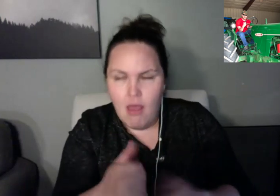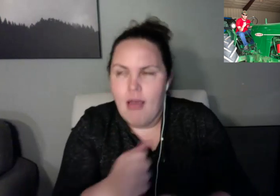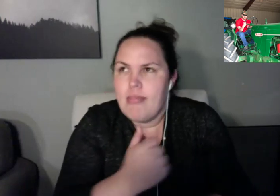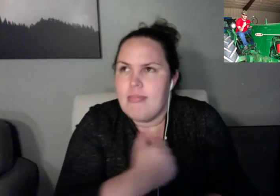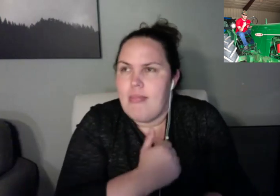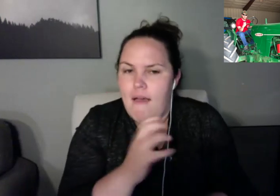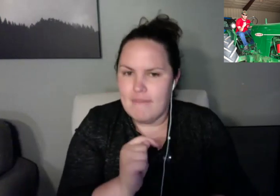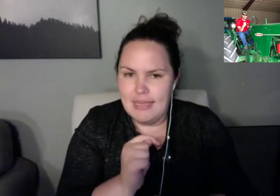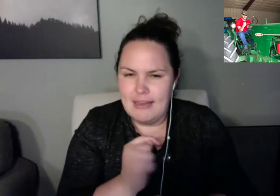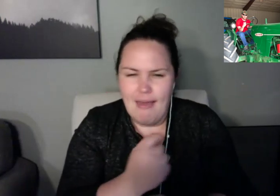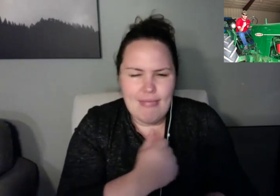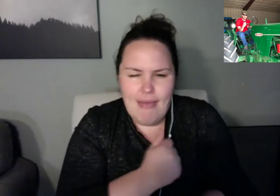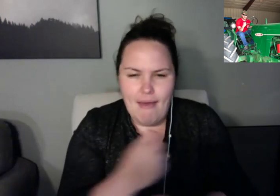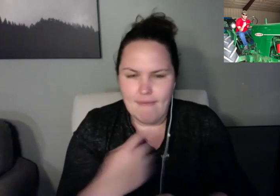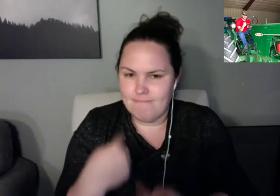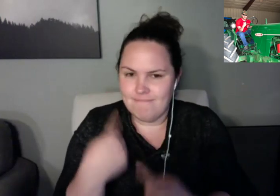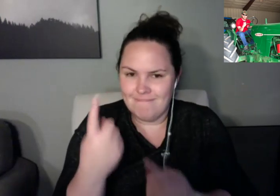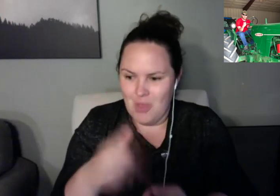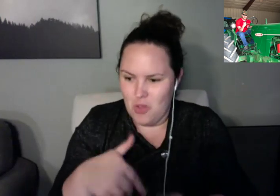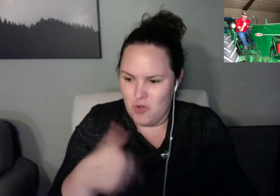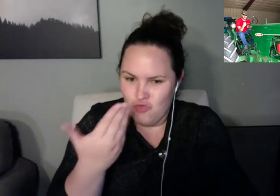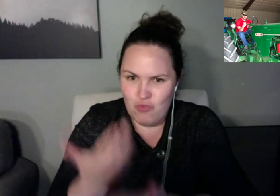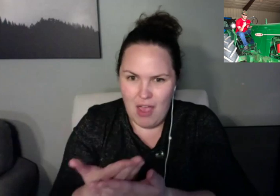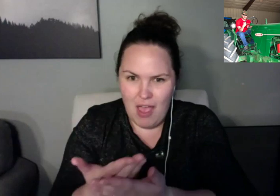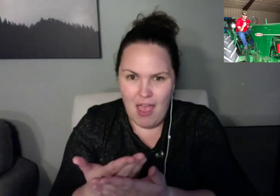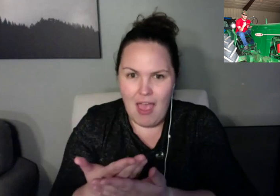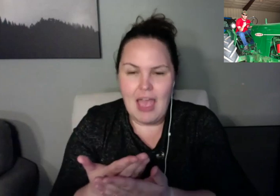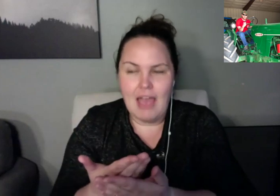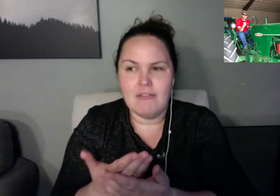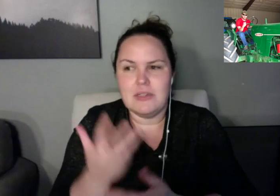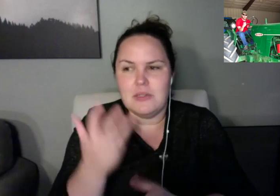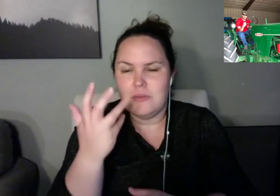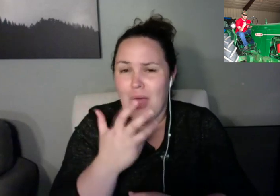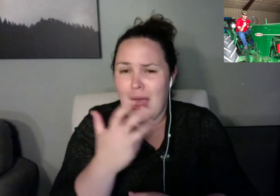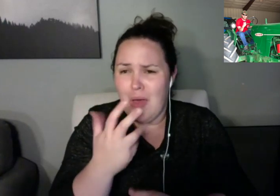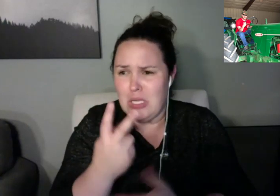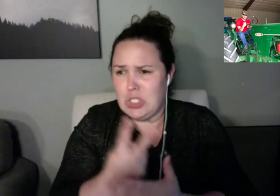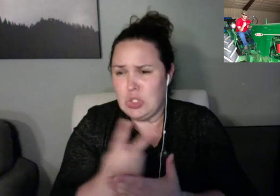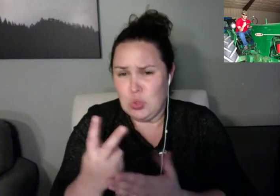I loved it since the day got here. It was here two weeks before my ride.